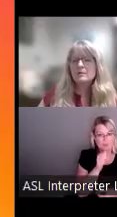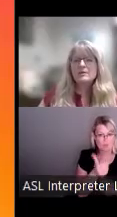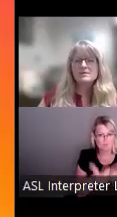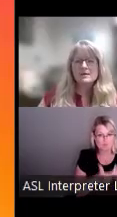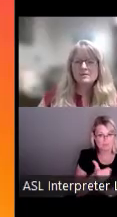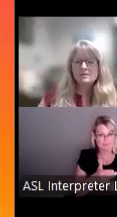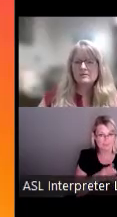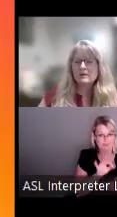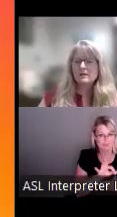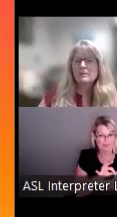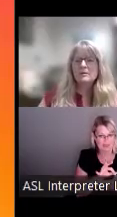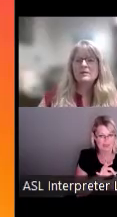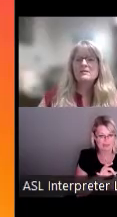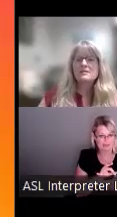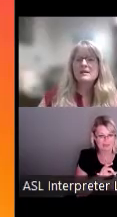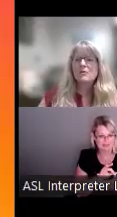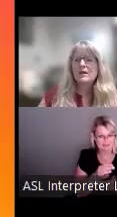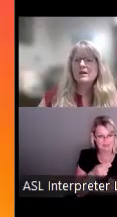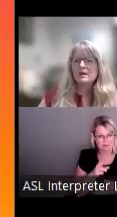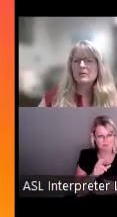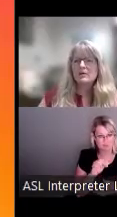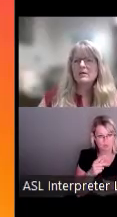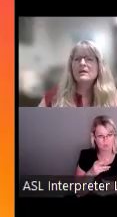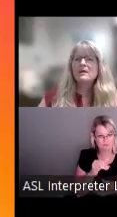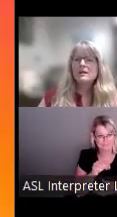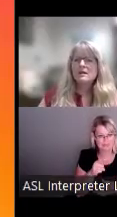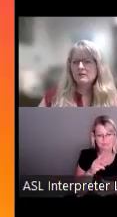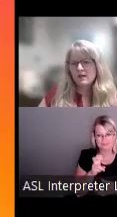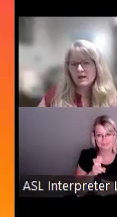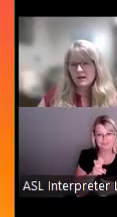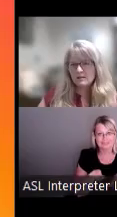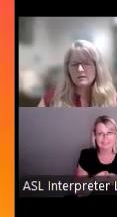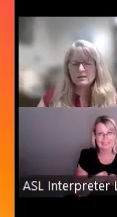proprioceptive input the same way they would if they had